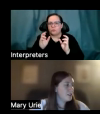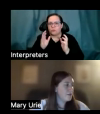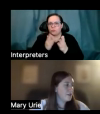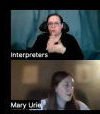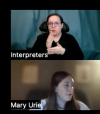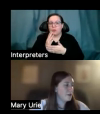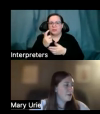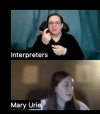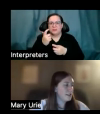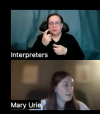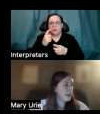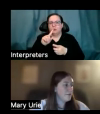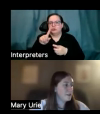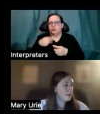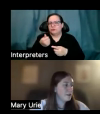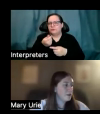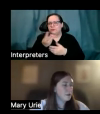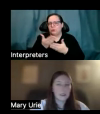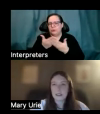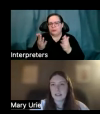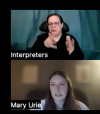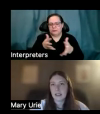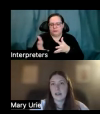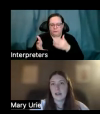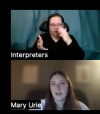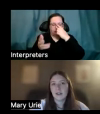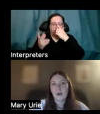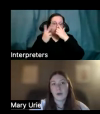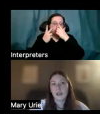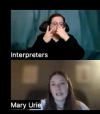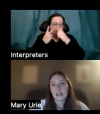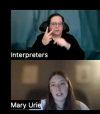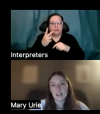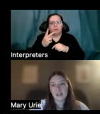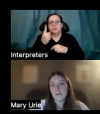have a few things left. Let's see. So one thing I mentioned